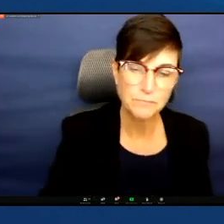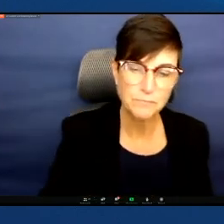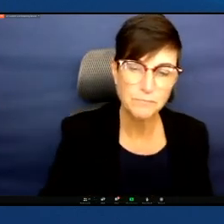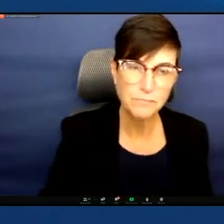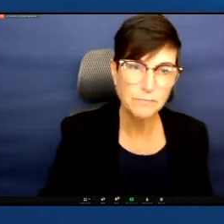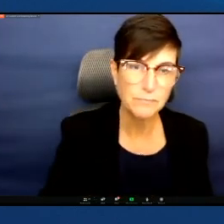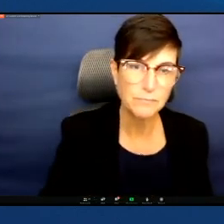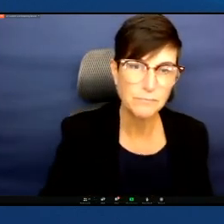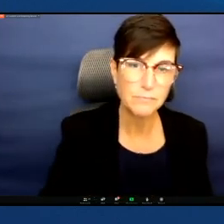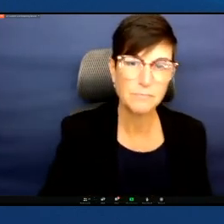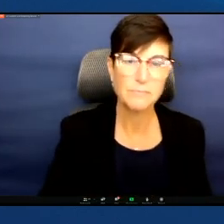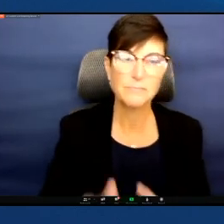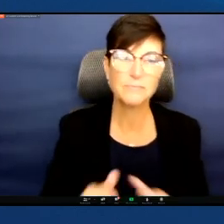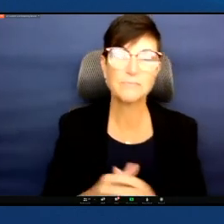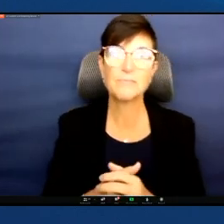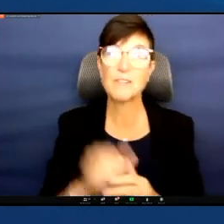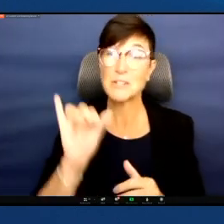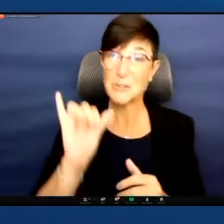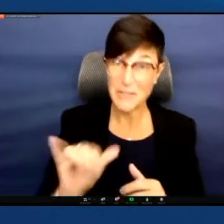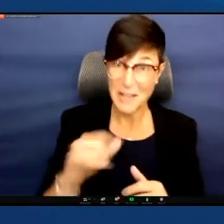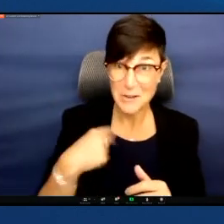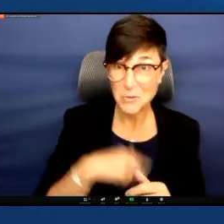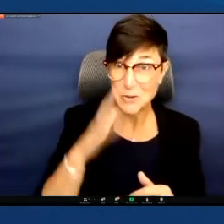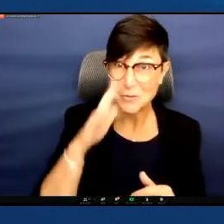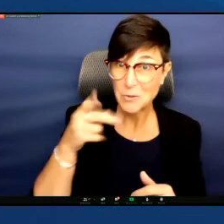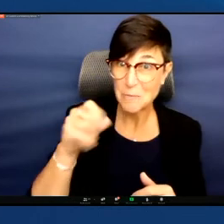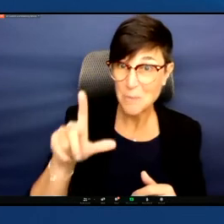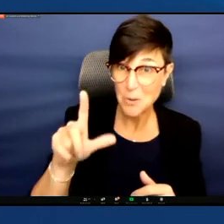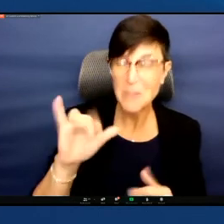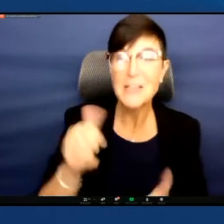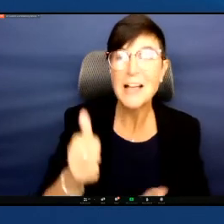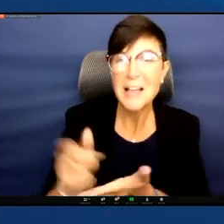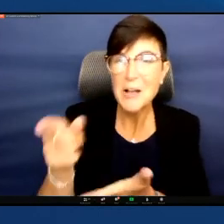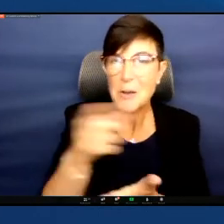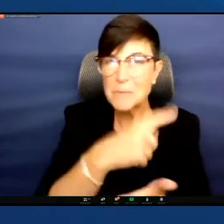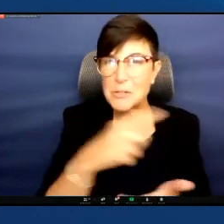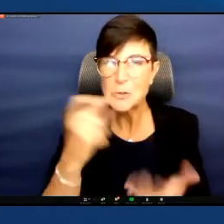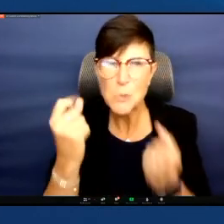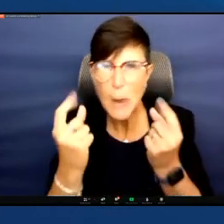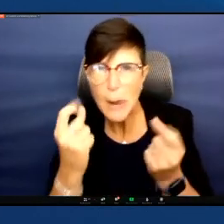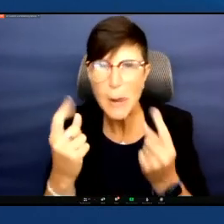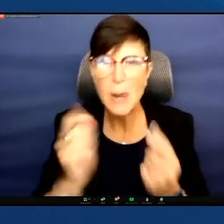the answers to the questions after each poll. With that, let's get started